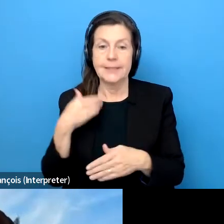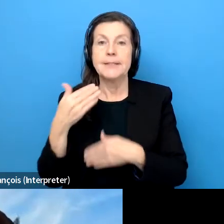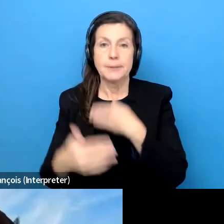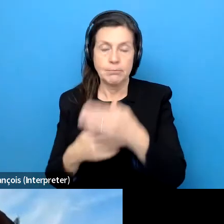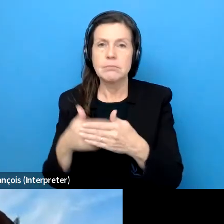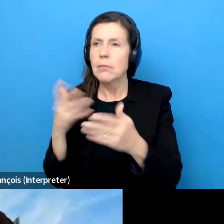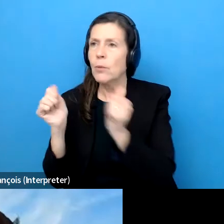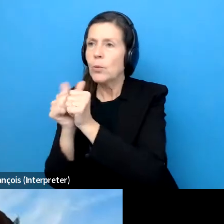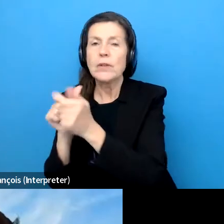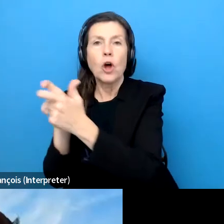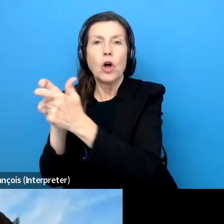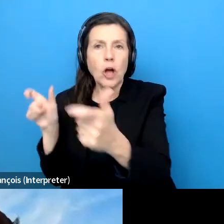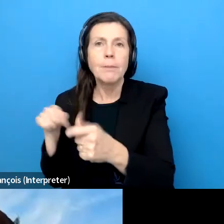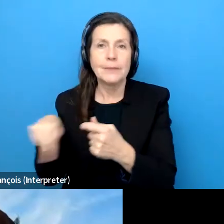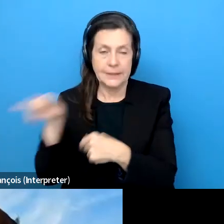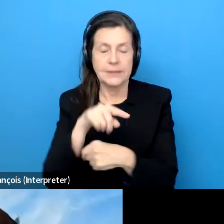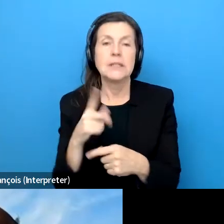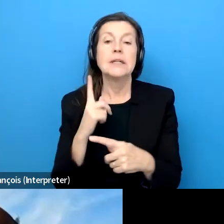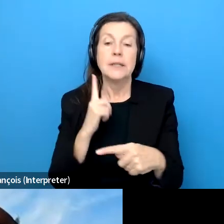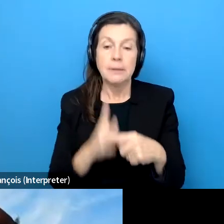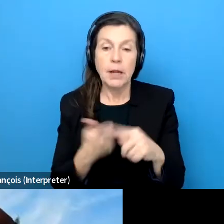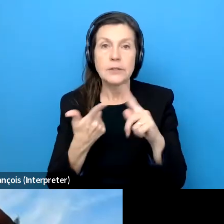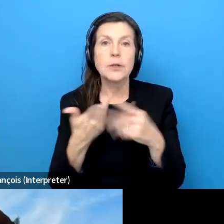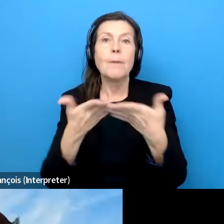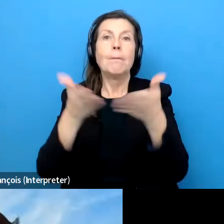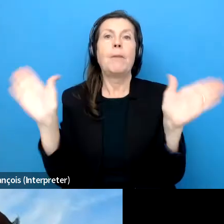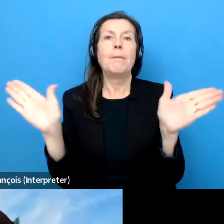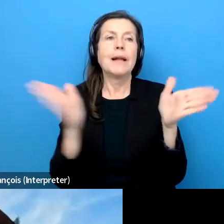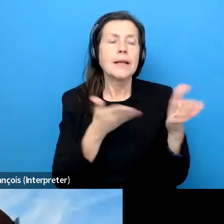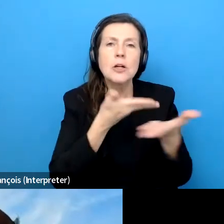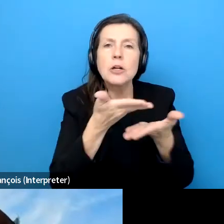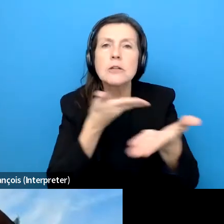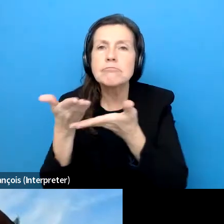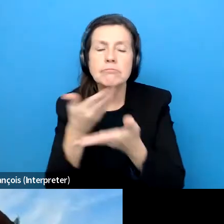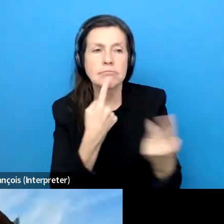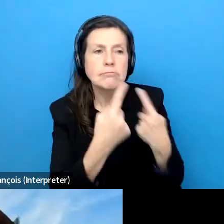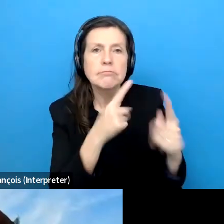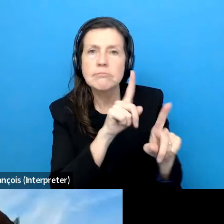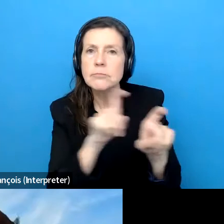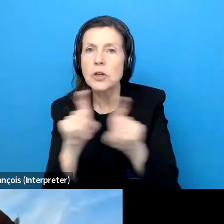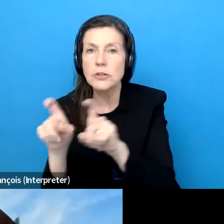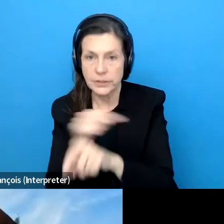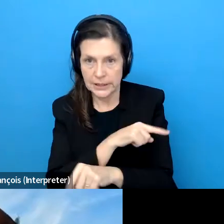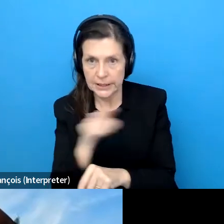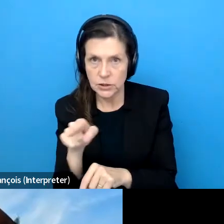and launching a public consultation and out of this consultation, we'll fit in the evaluation.